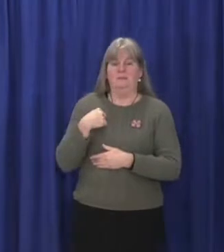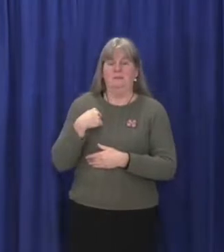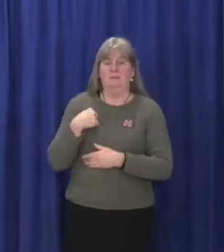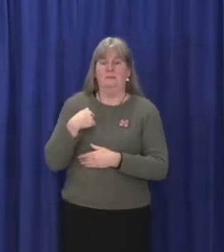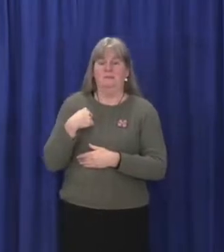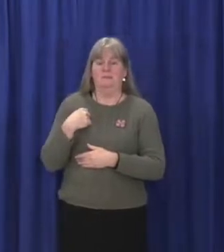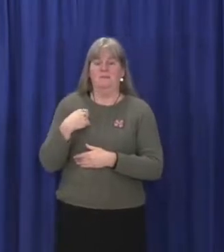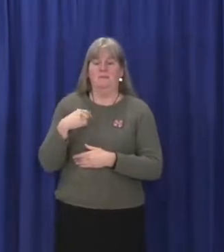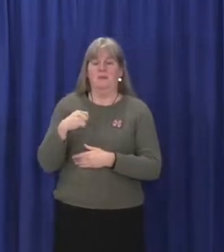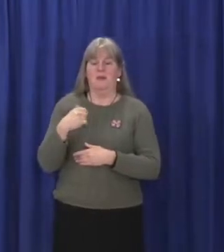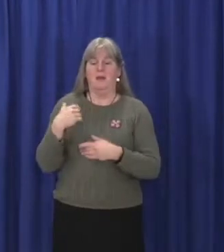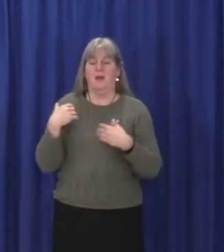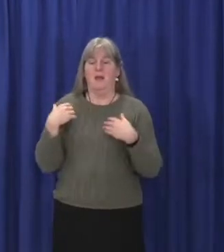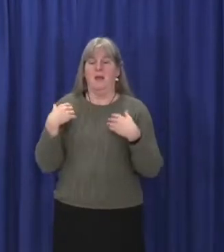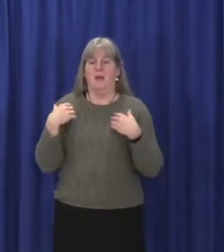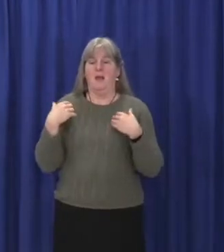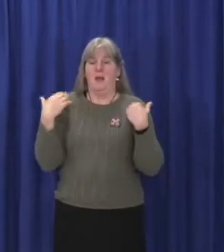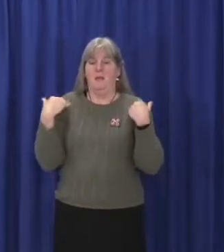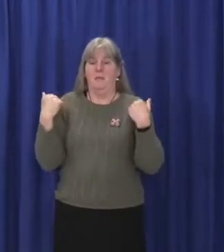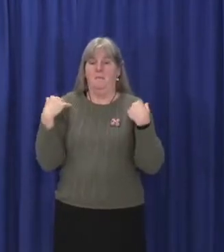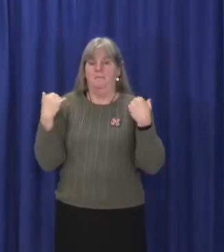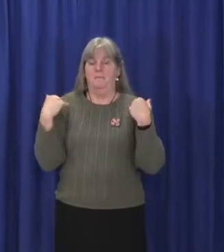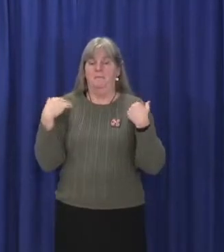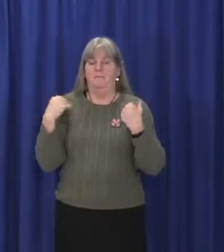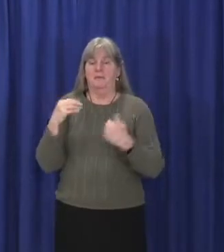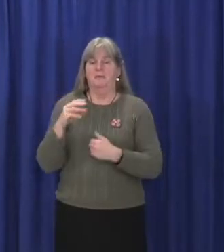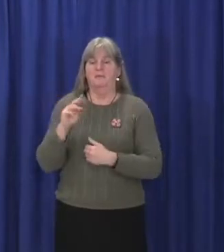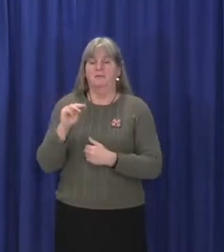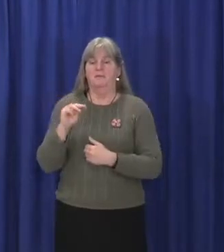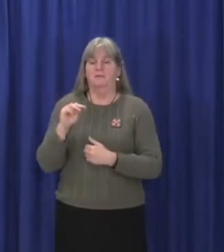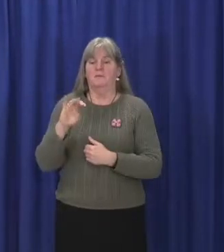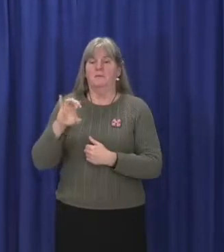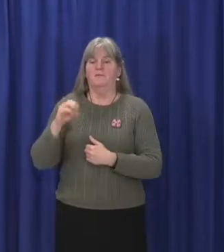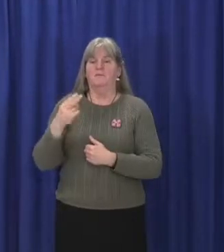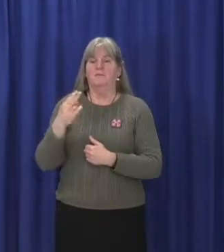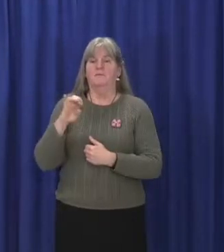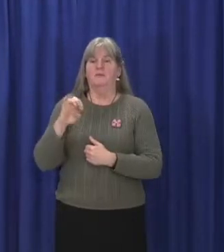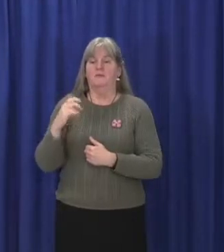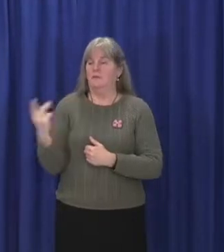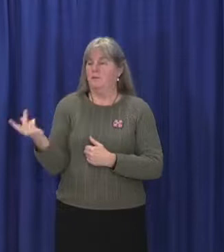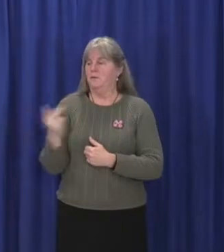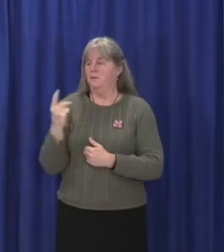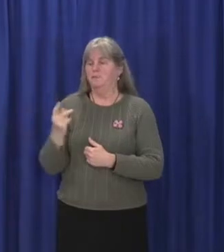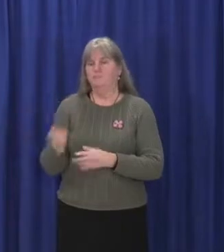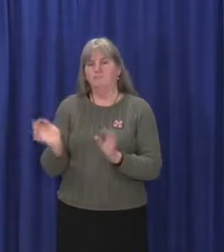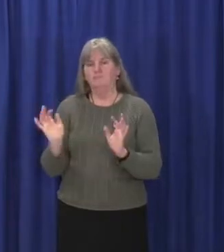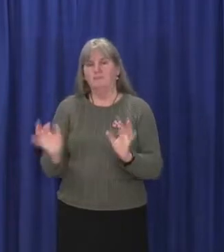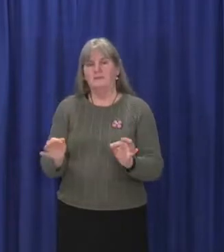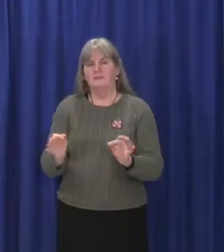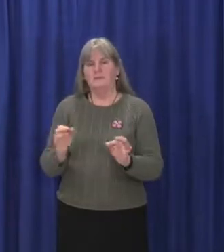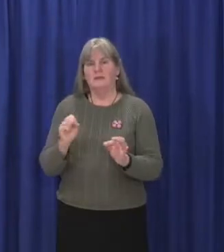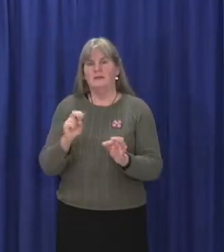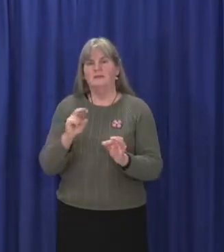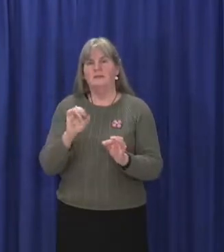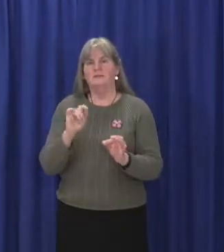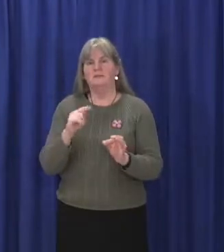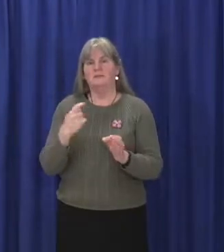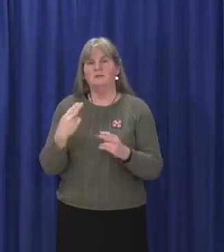Health and Social Service Minister Tracy-Anne McPhee, as we declared a substance use health emergency.